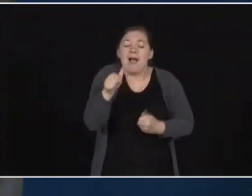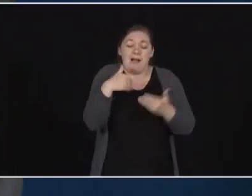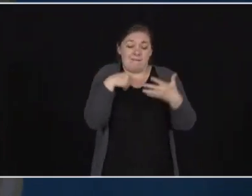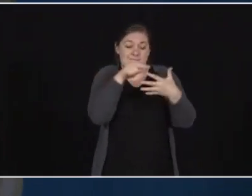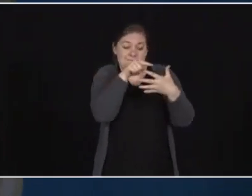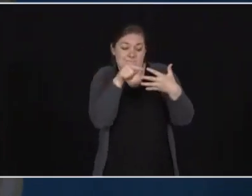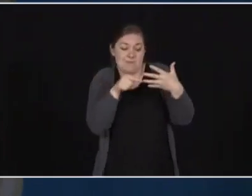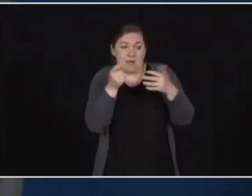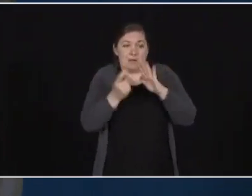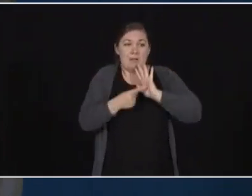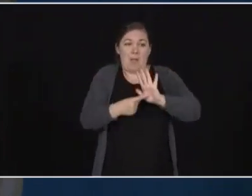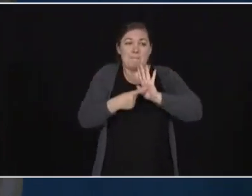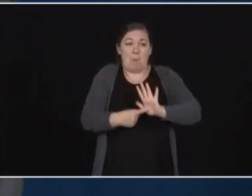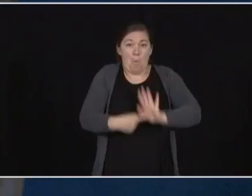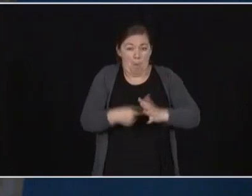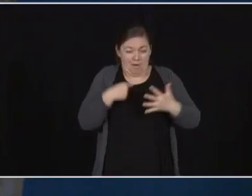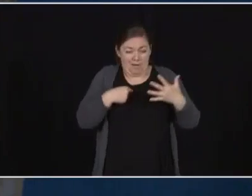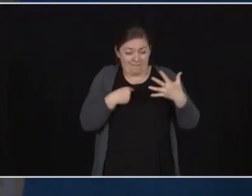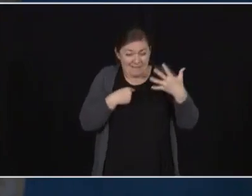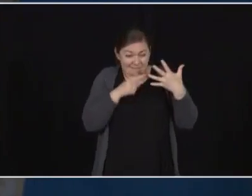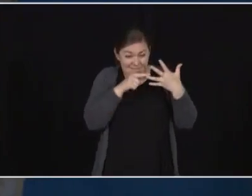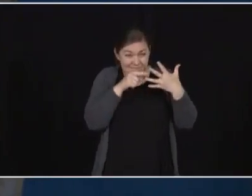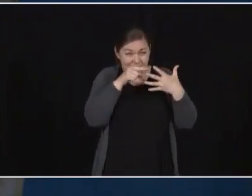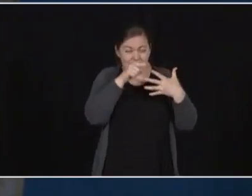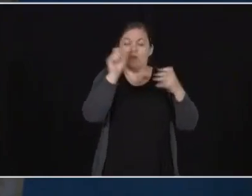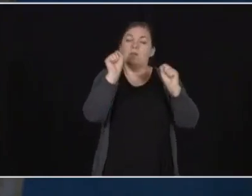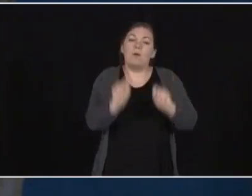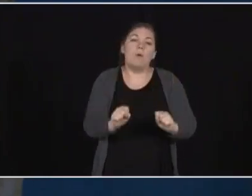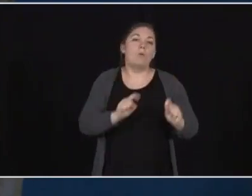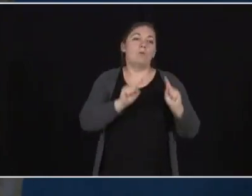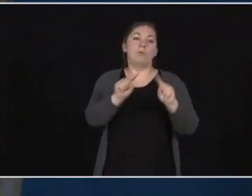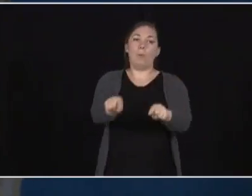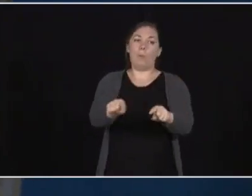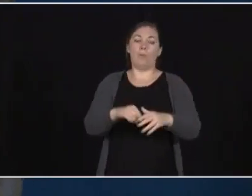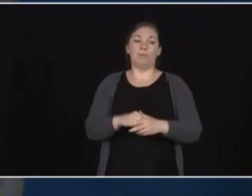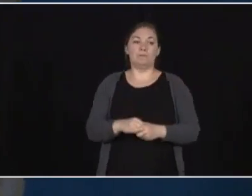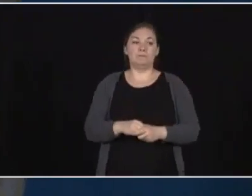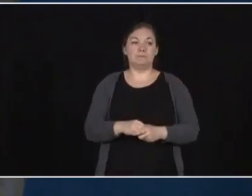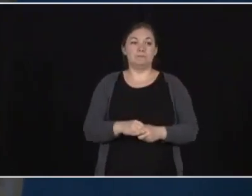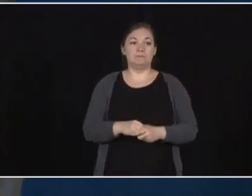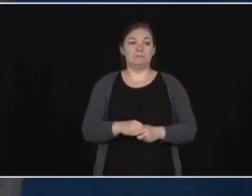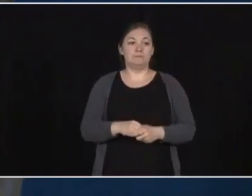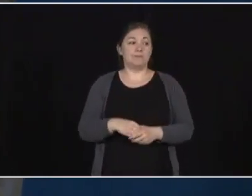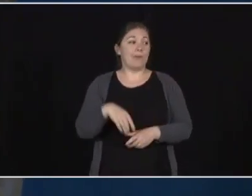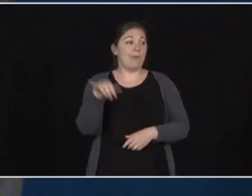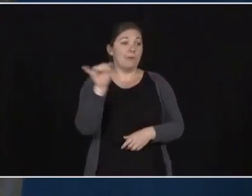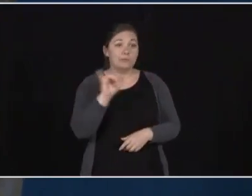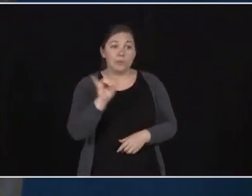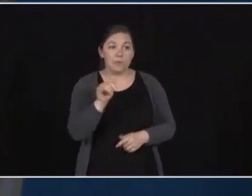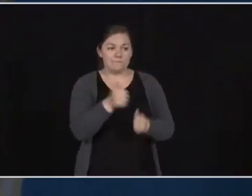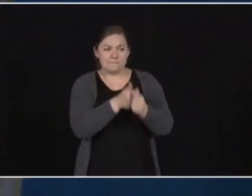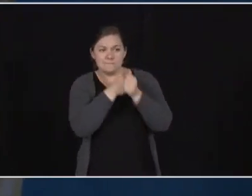the Ministry of health has released is that anyone with symptoms across Ontario can present for testing and the other three areas